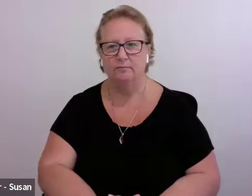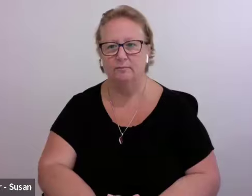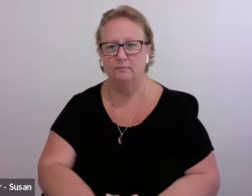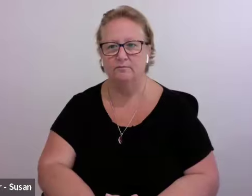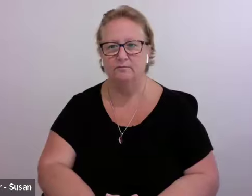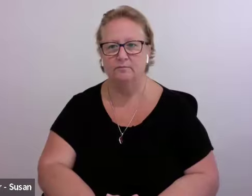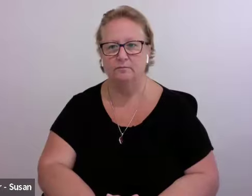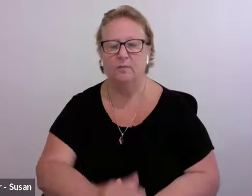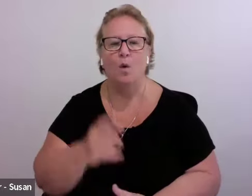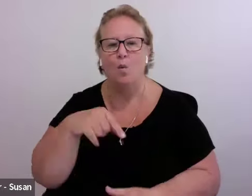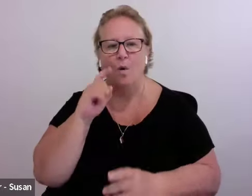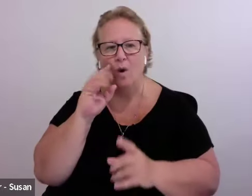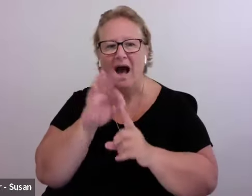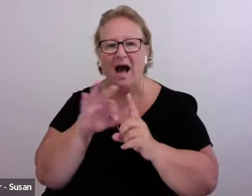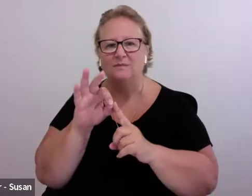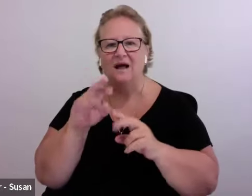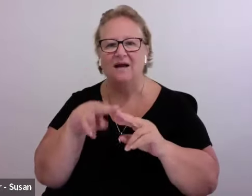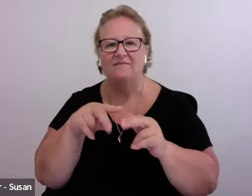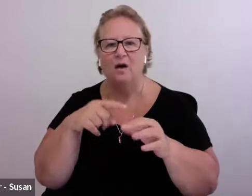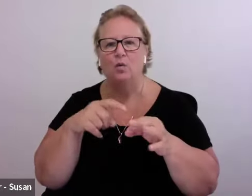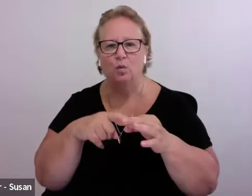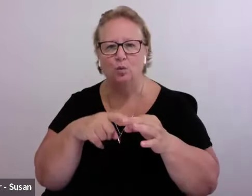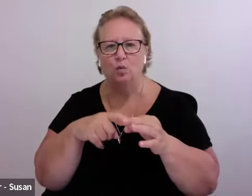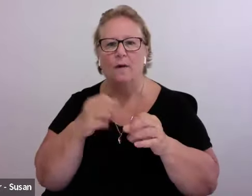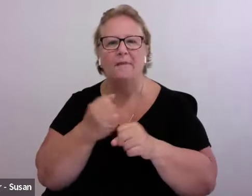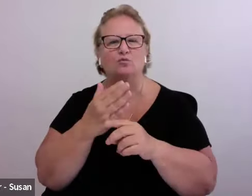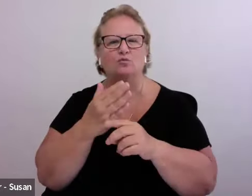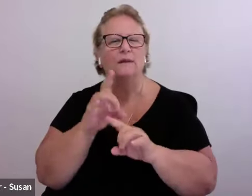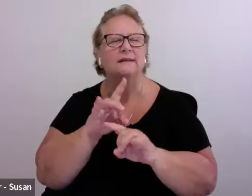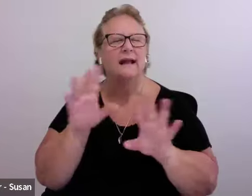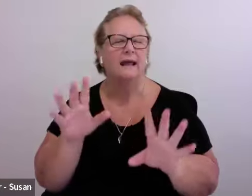throughout the whole process. So it doesn't have to be the